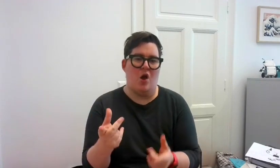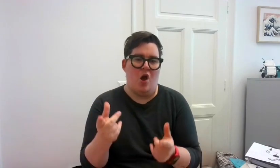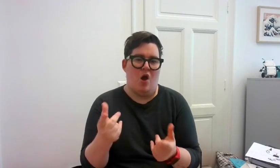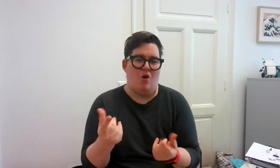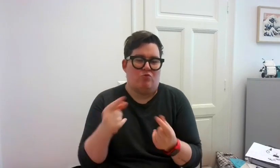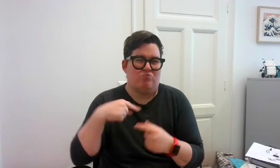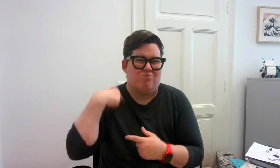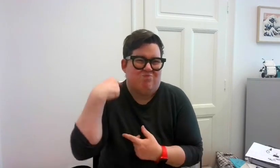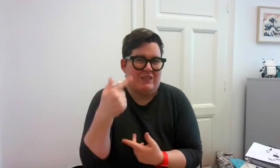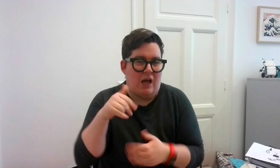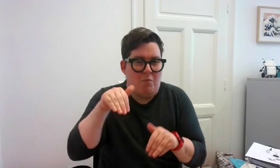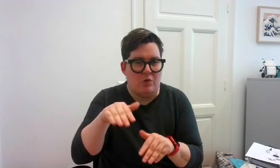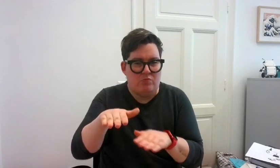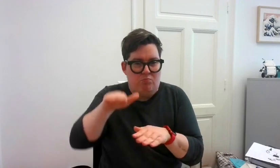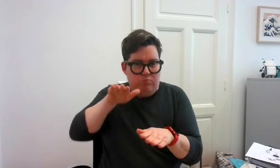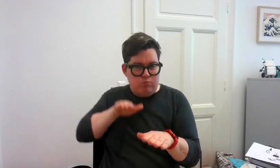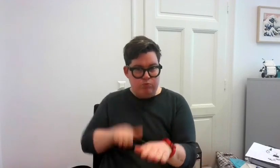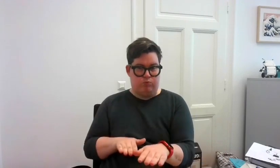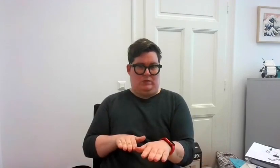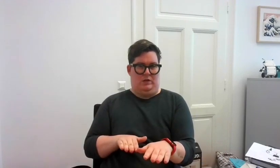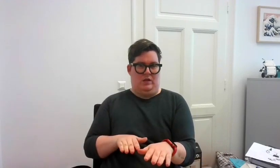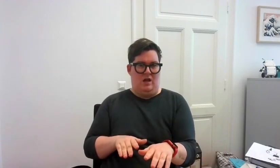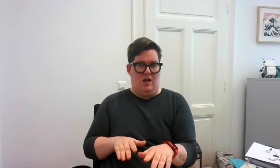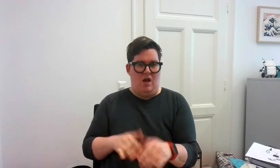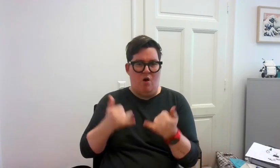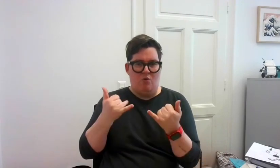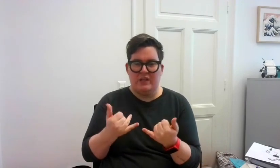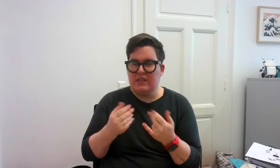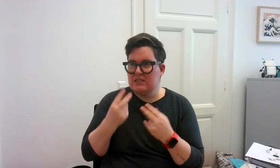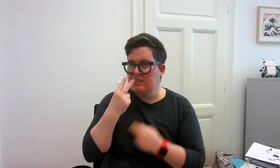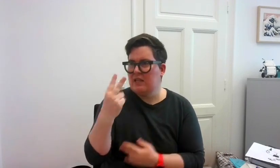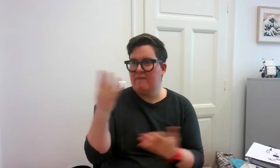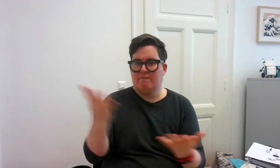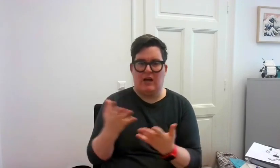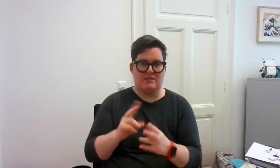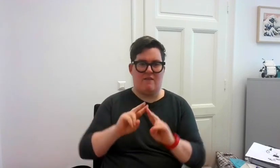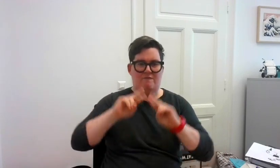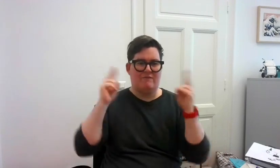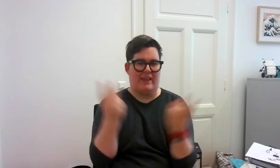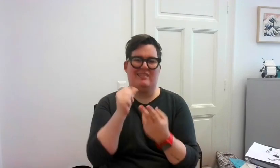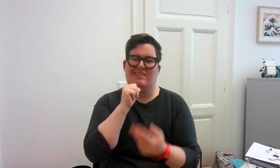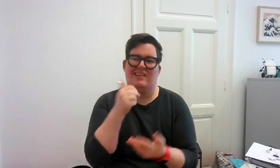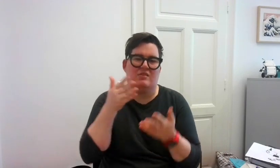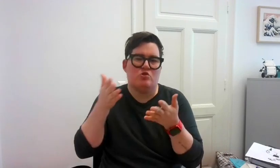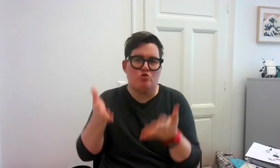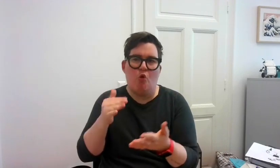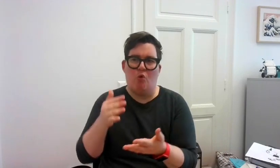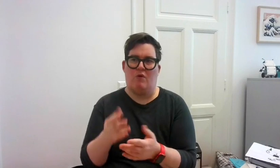when we need to take the step back into our current realities, we find that he world does not look like this.